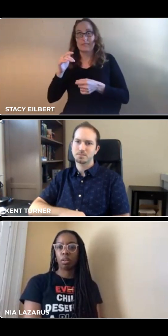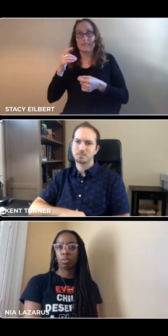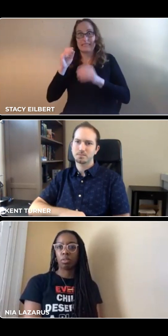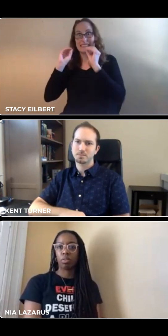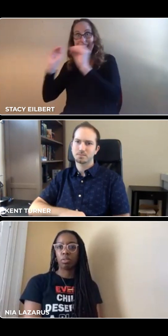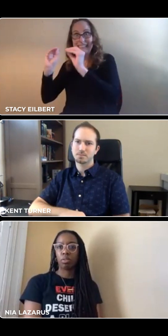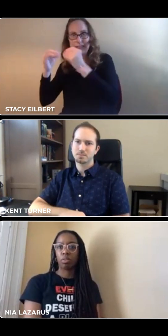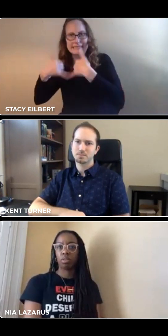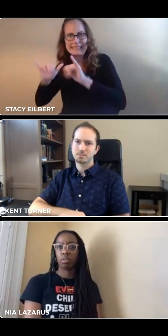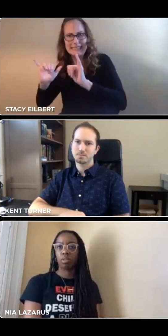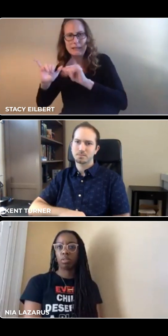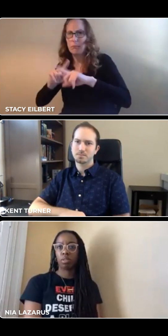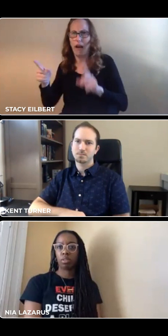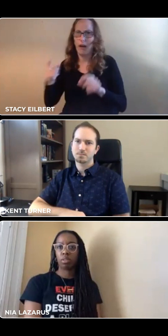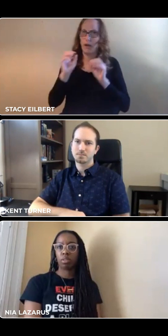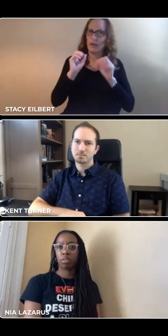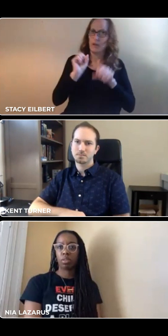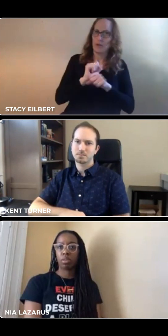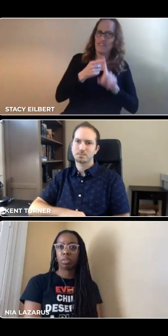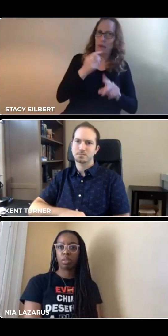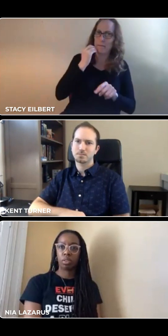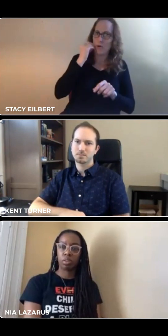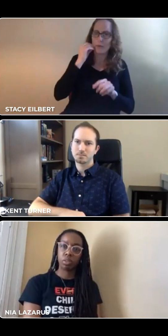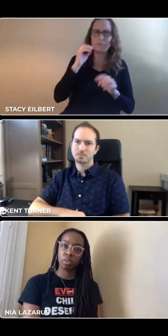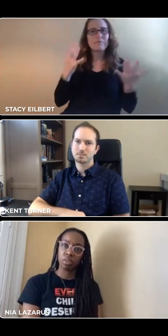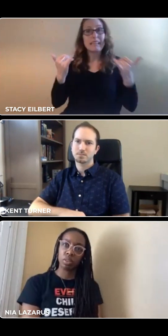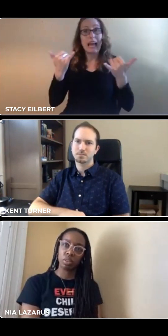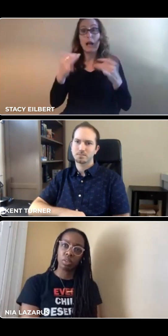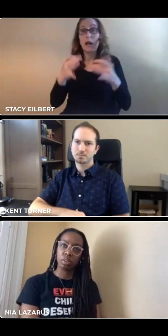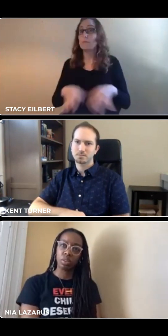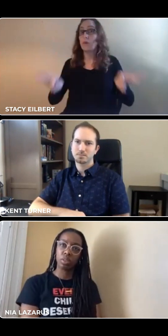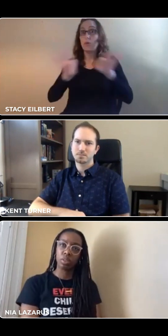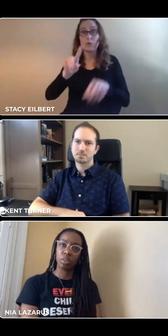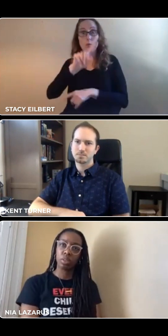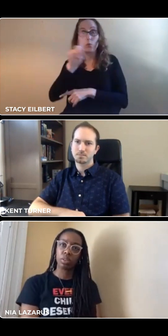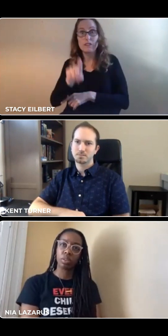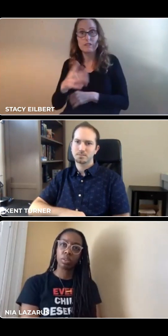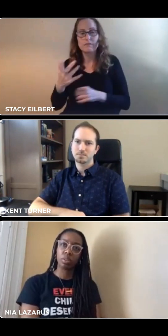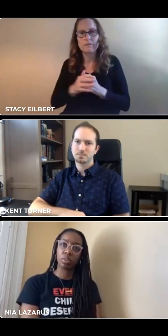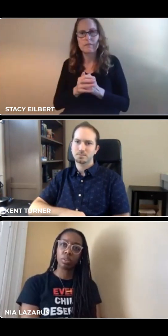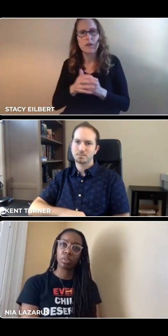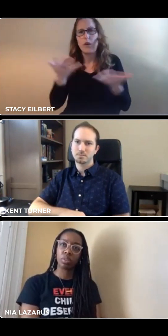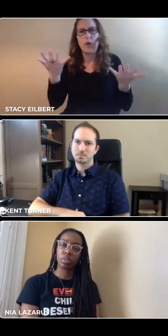Now that we're working from home, you're teaching from home, so this is a very